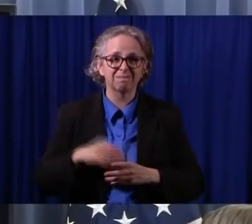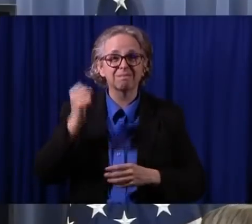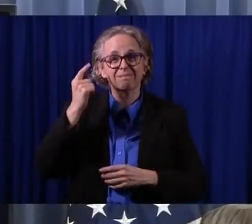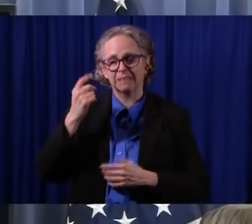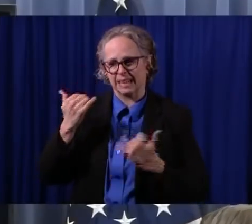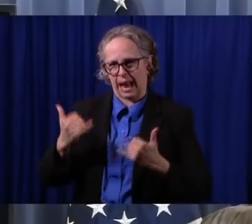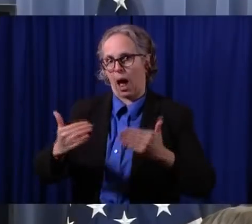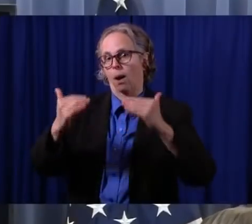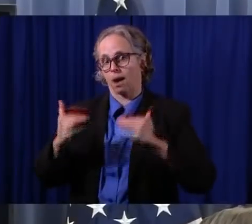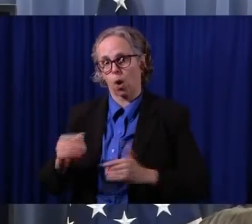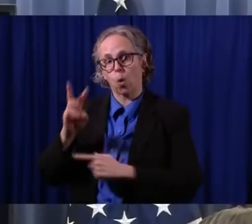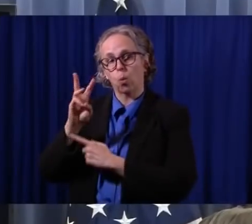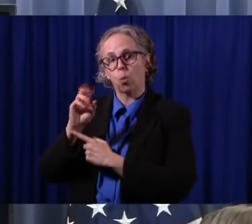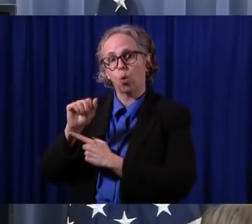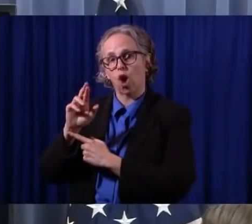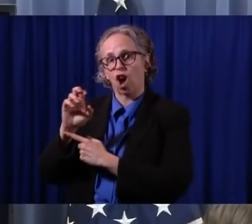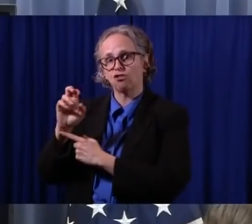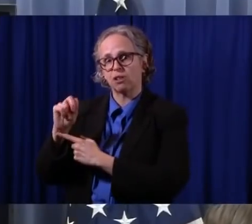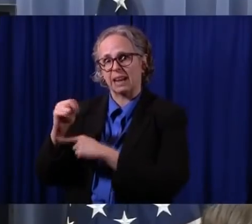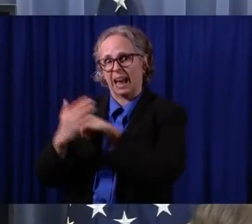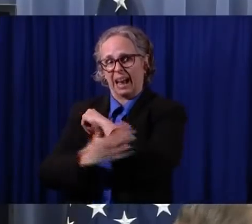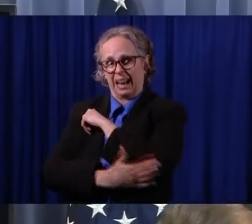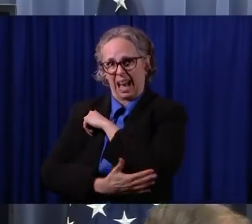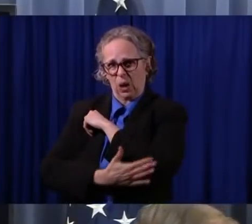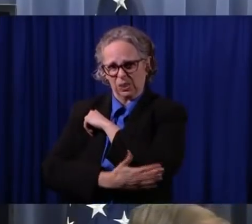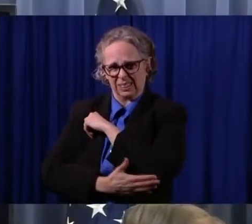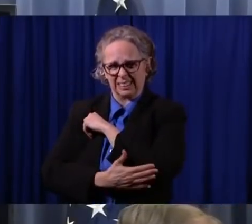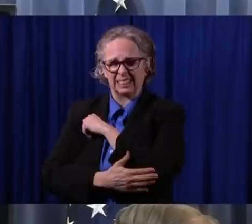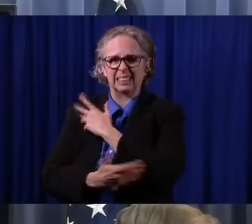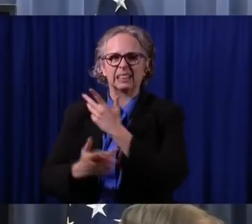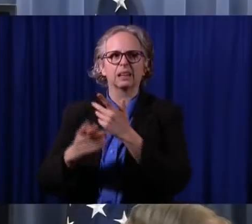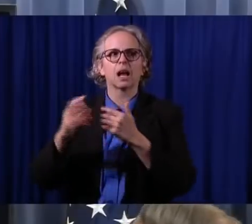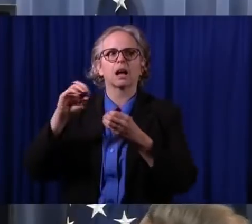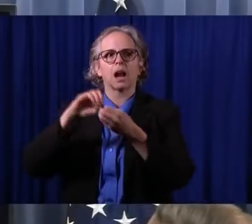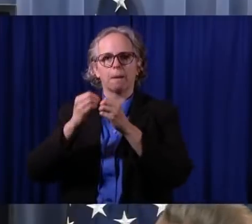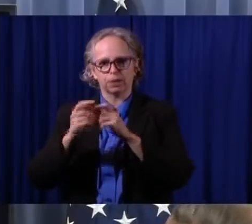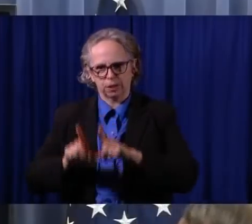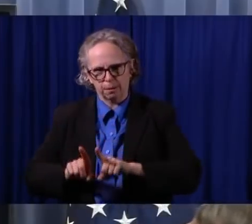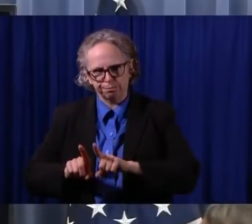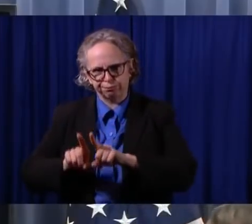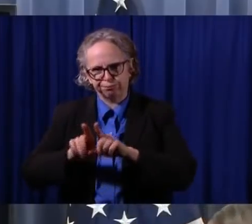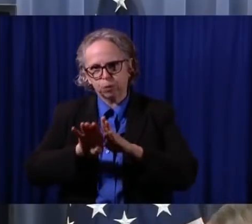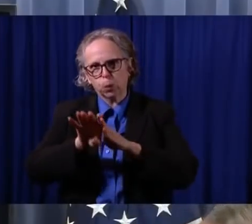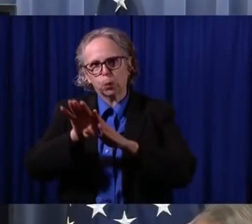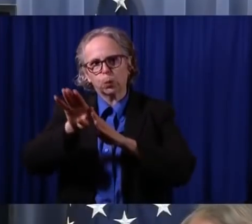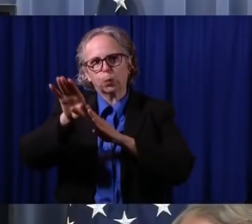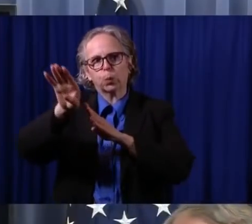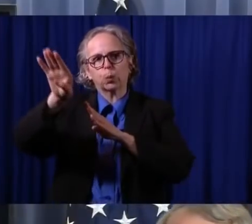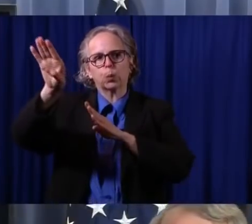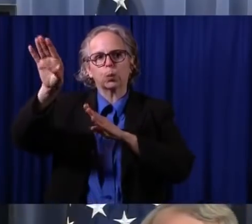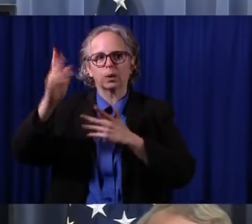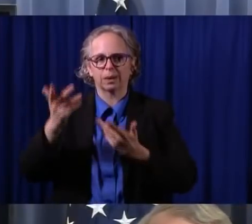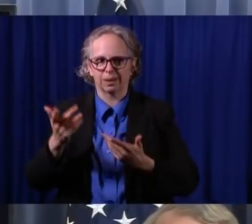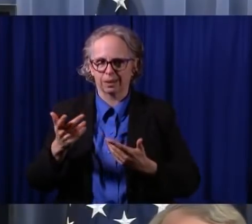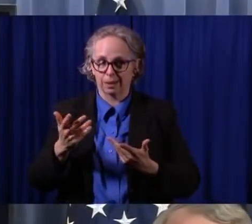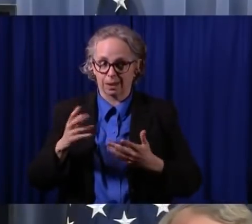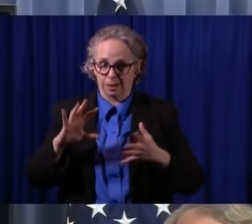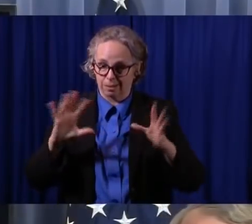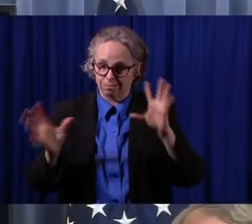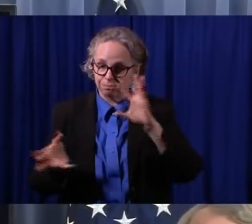CASES. LET ME TURN NOW TO WARREN COUNTY AND LOOK AT THE NUMBERS FROM WARREN COUNTY.